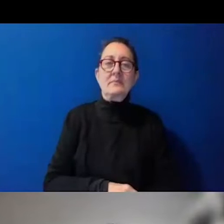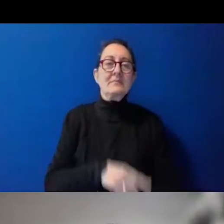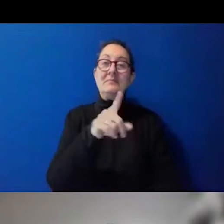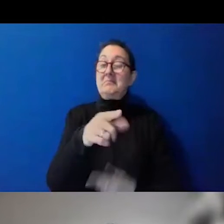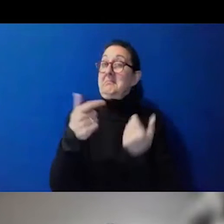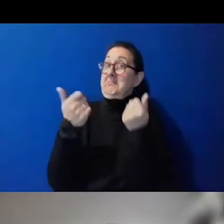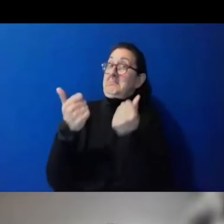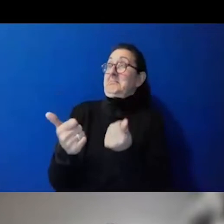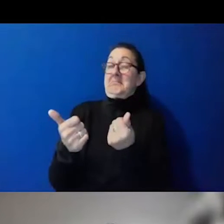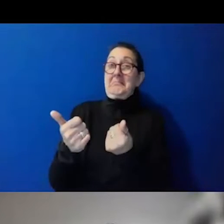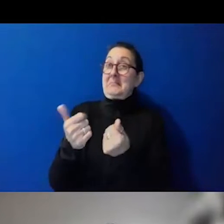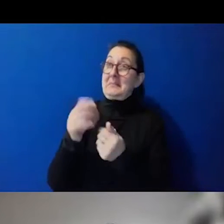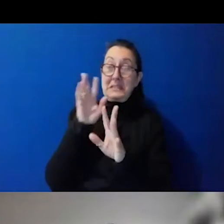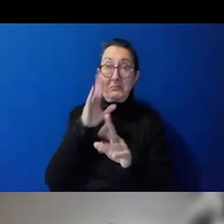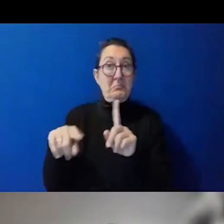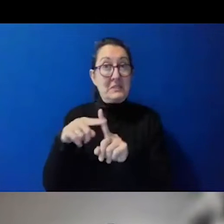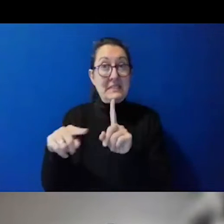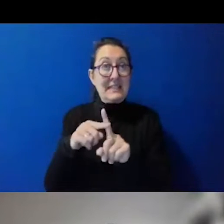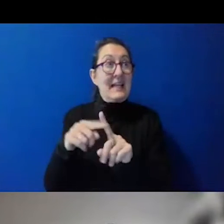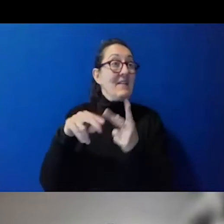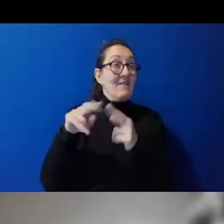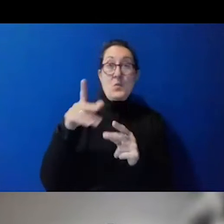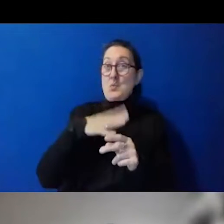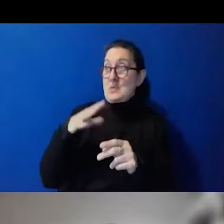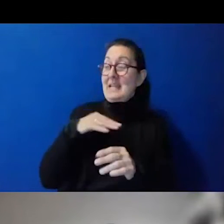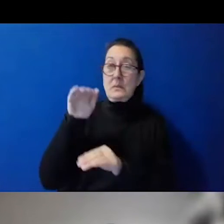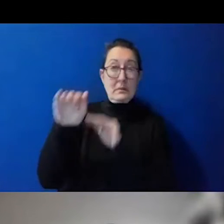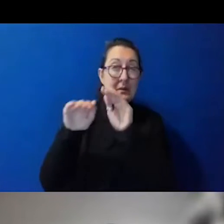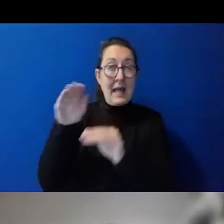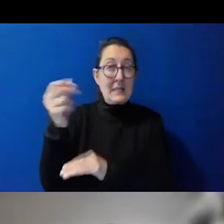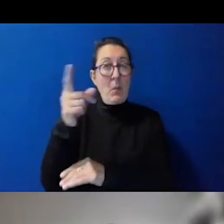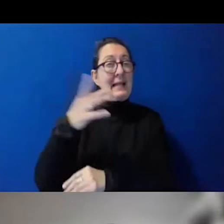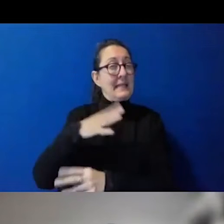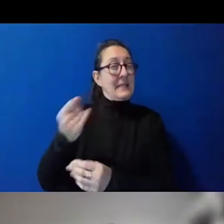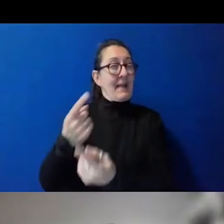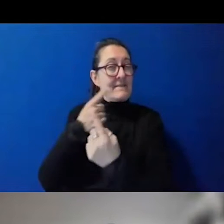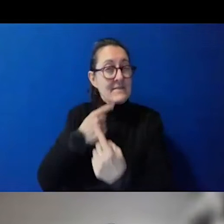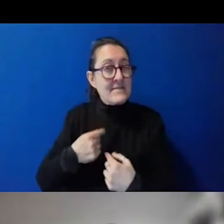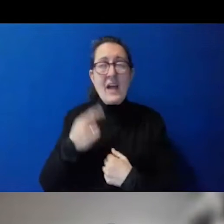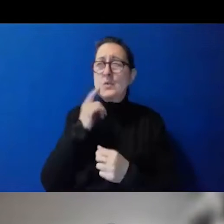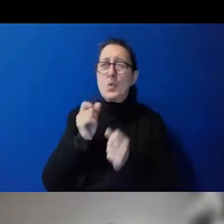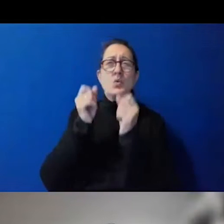toil advice you know in um head office there's so many different um flaws and stuff and everyone's